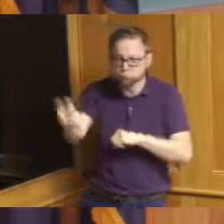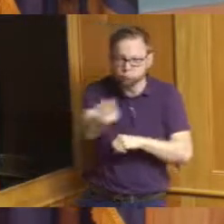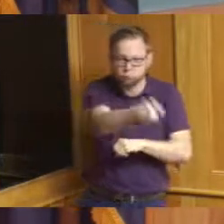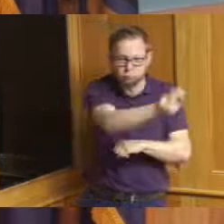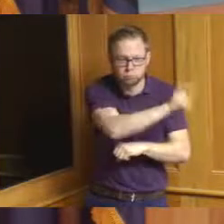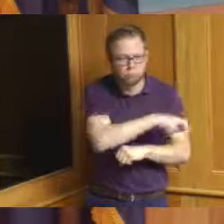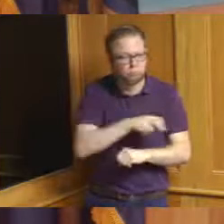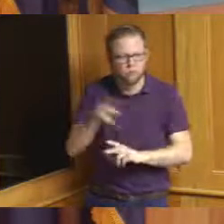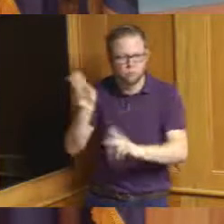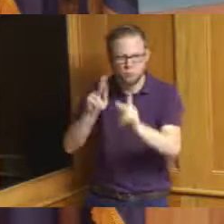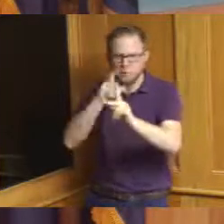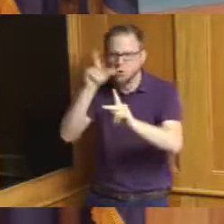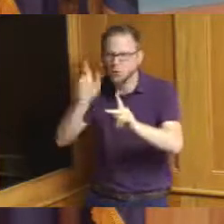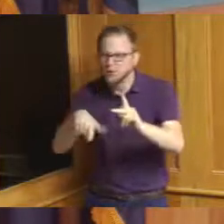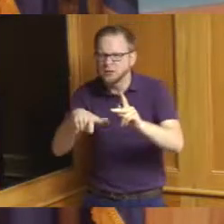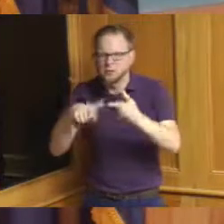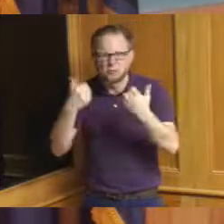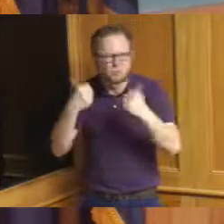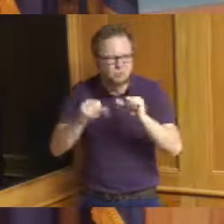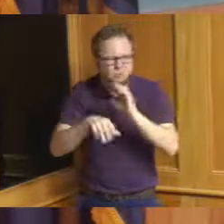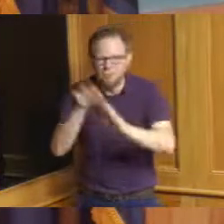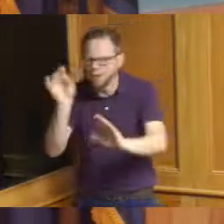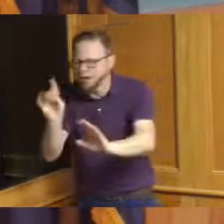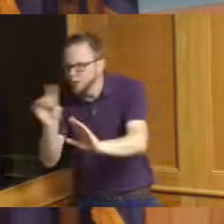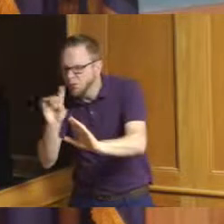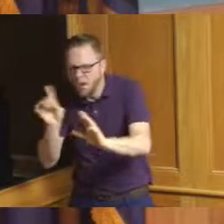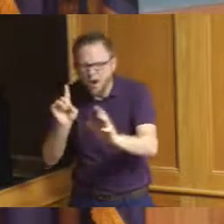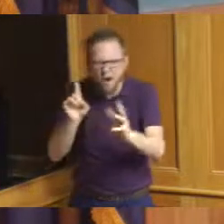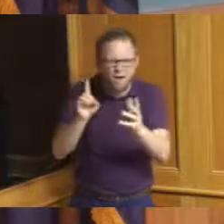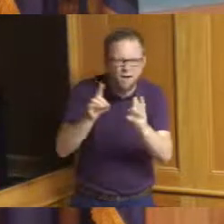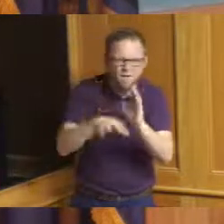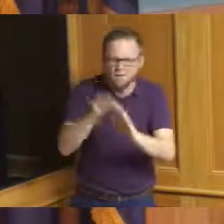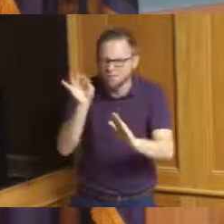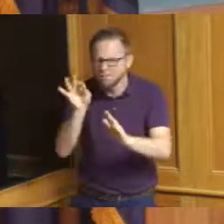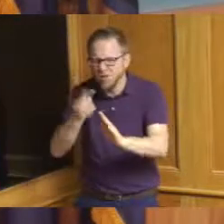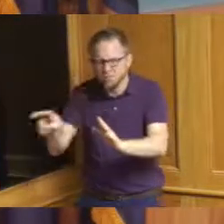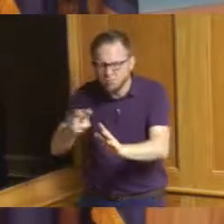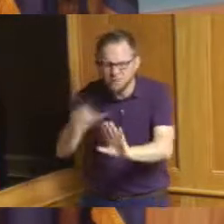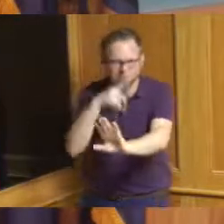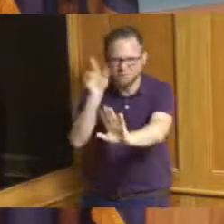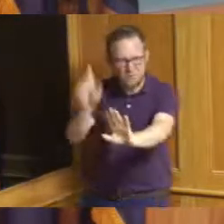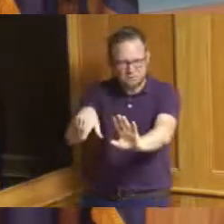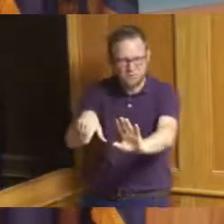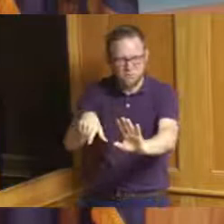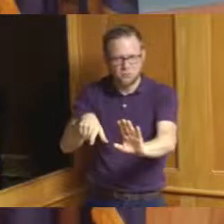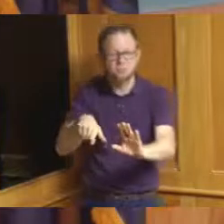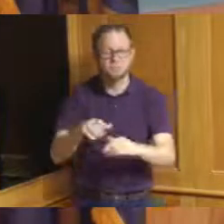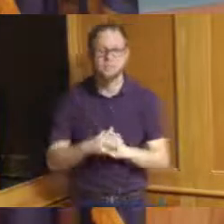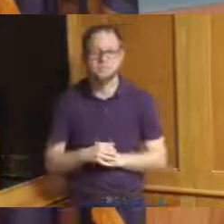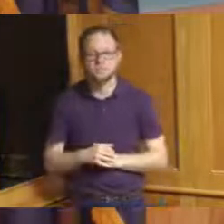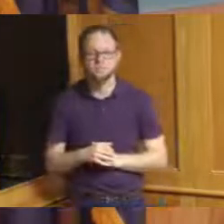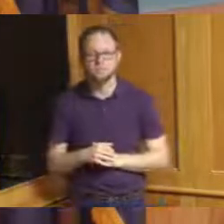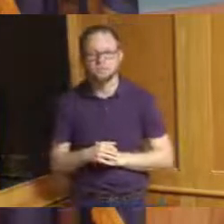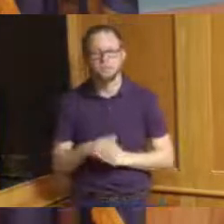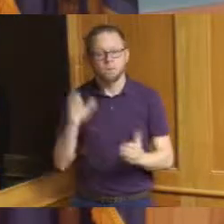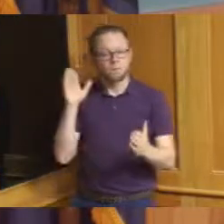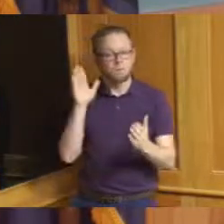we also on small businesses we hosted a relief day for small businesses to increase awareness and it